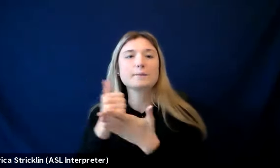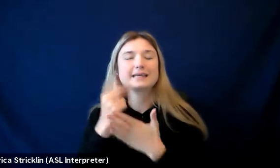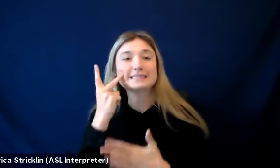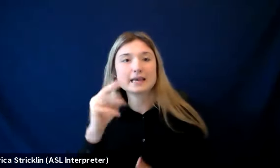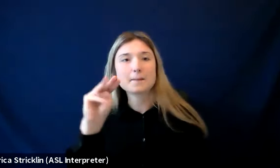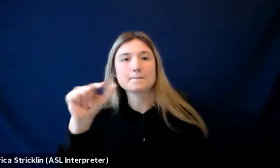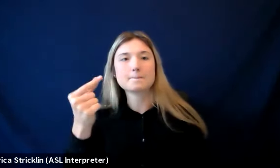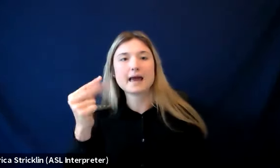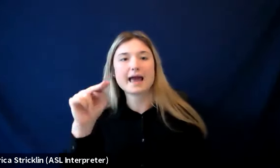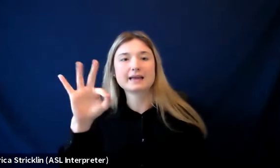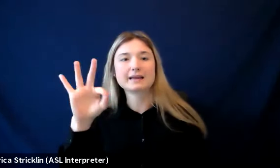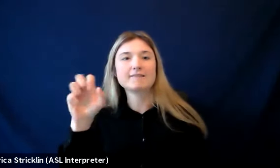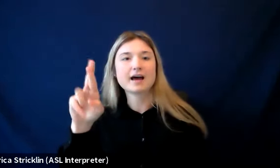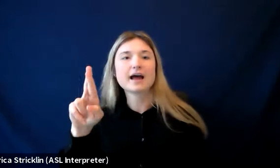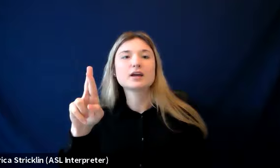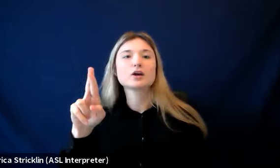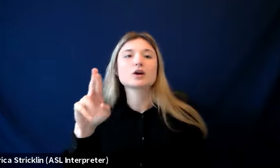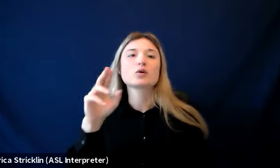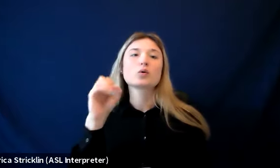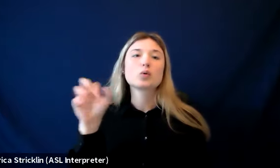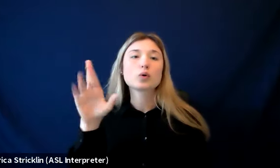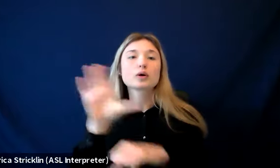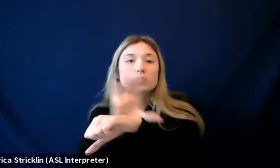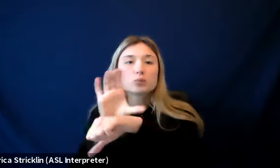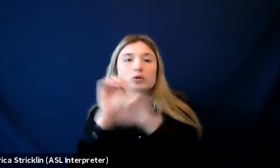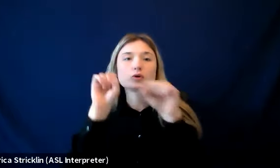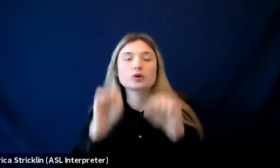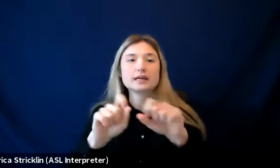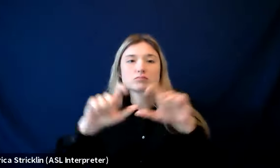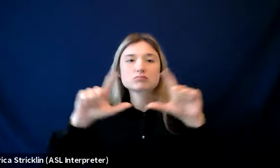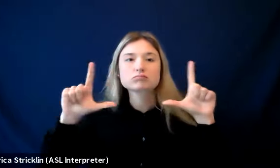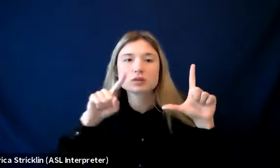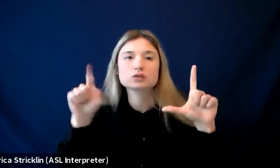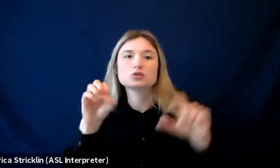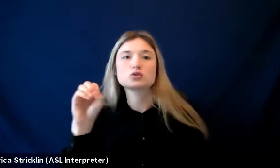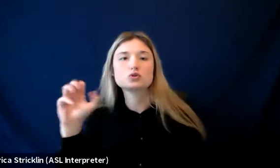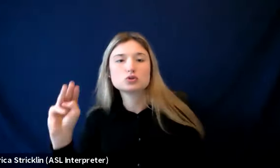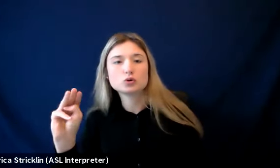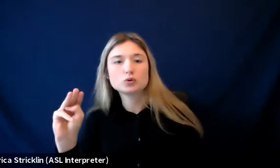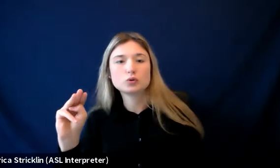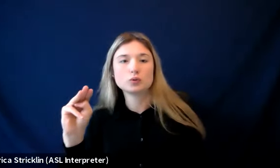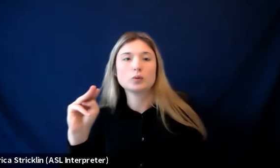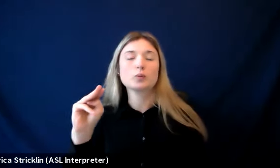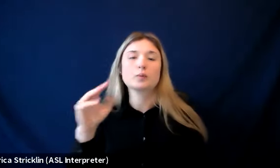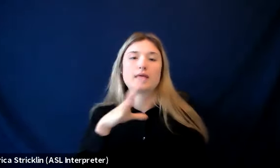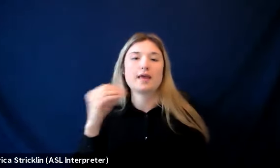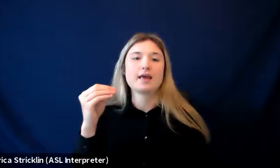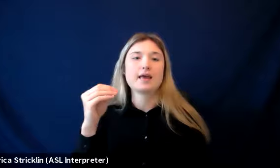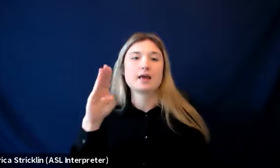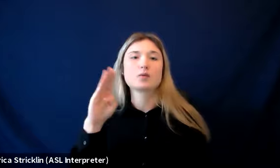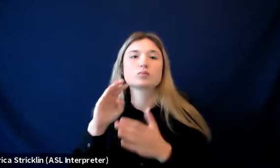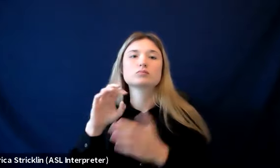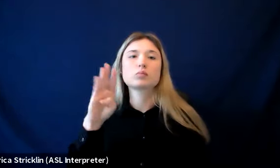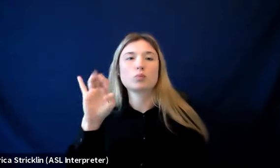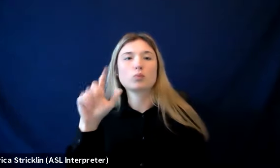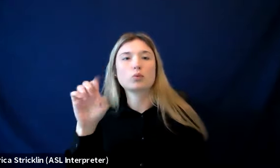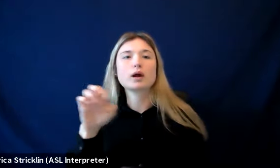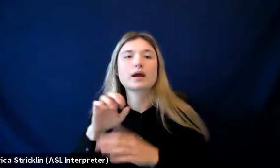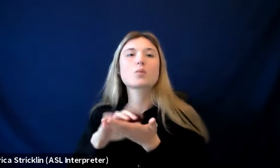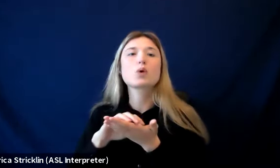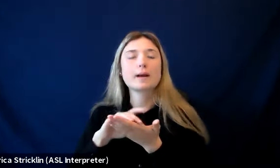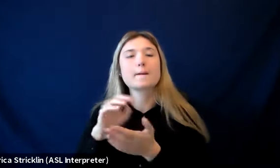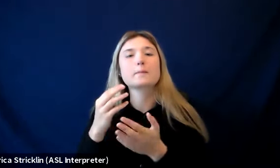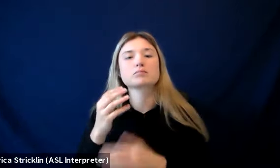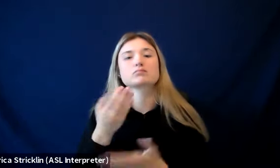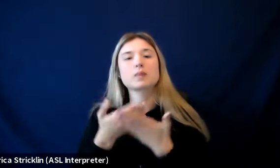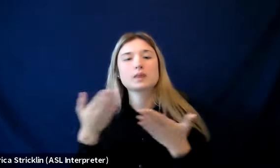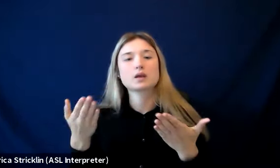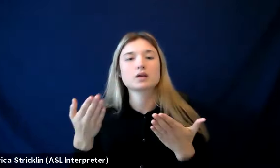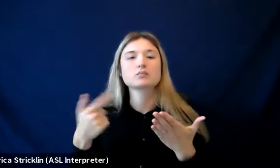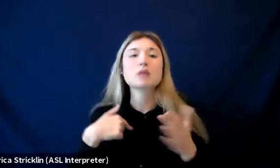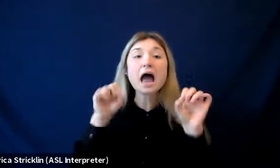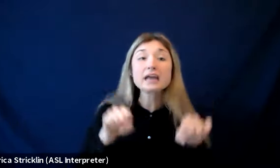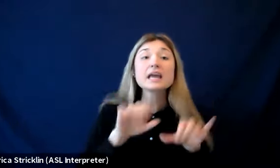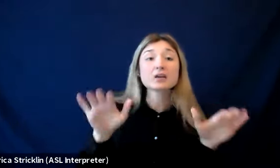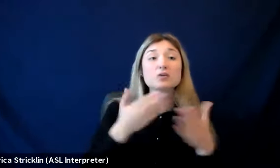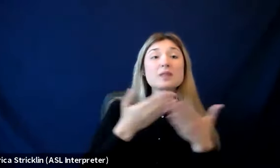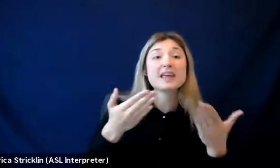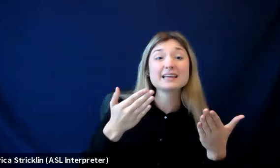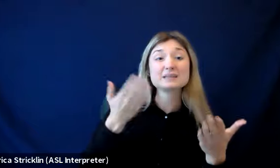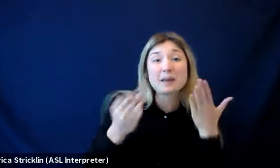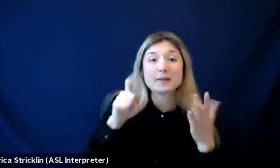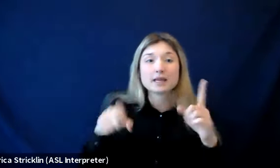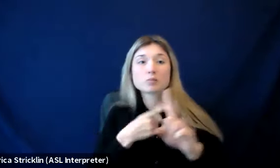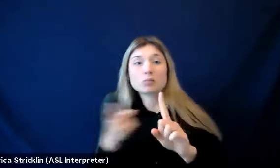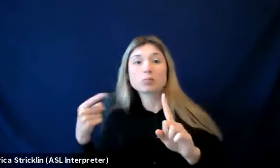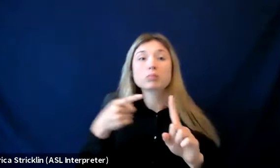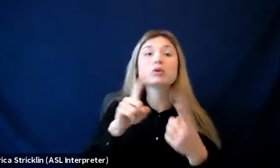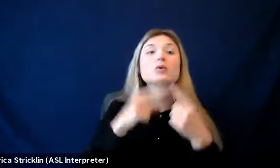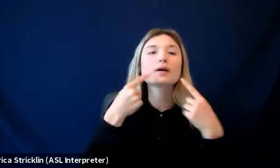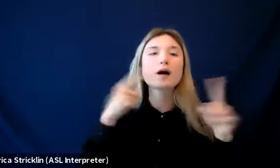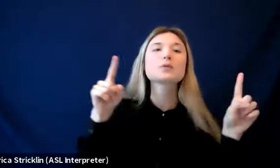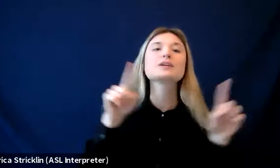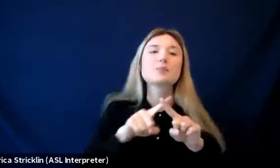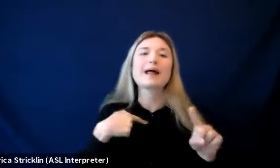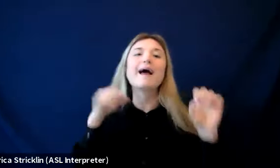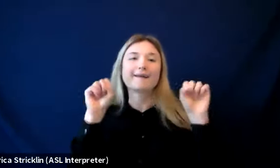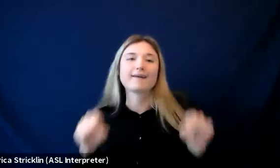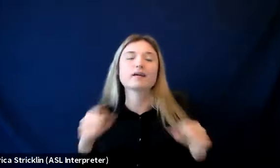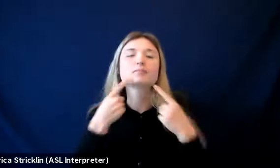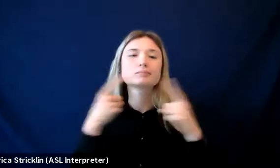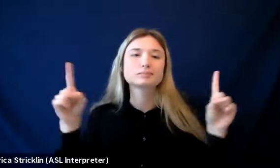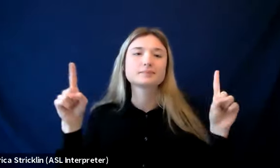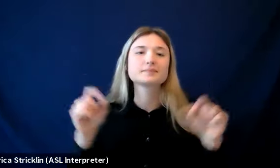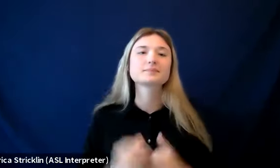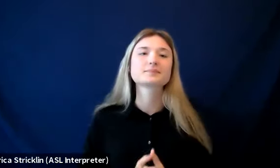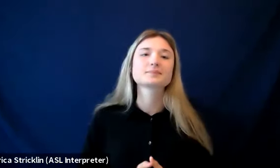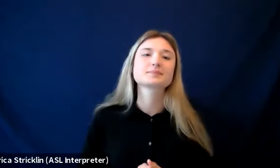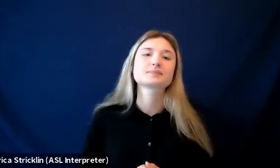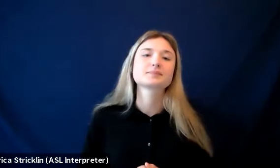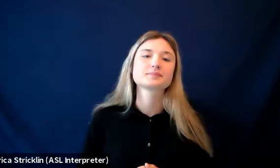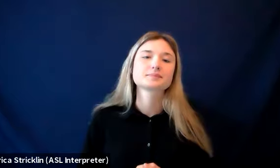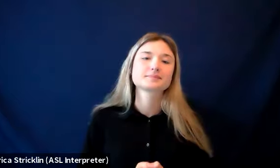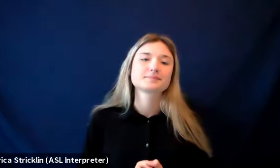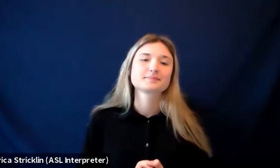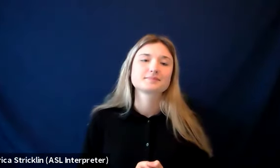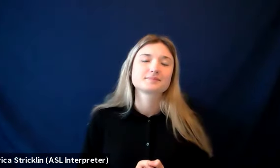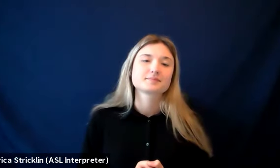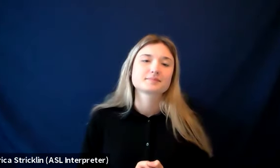zoom like one on one computer things the boat will be blue material for me. Yeah, I can, I can do things, it might I might have to go around about to get it done but I'll get it done.